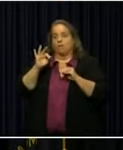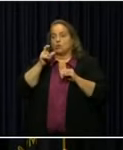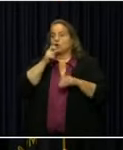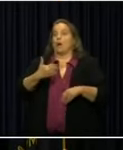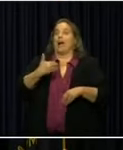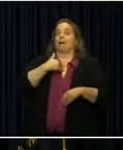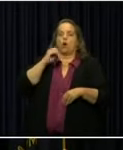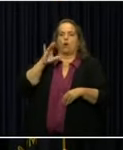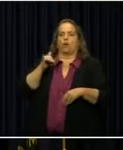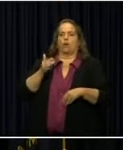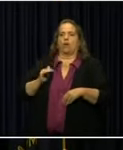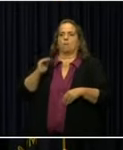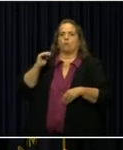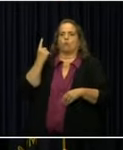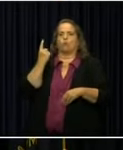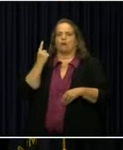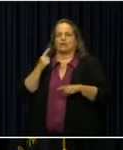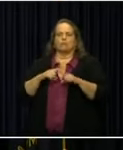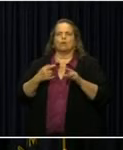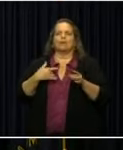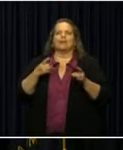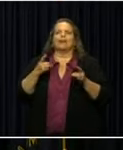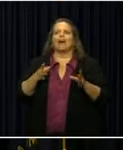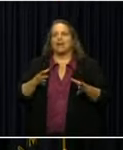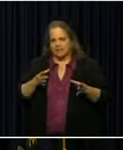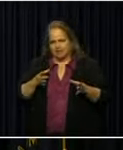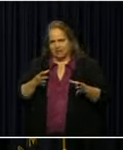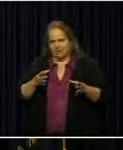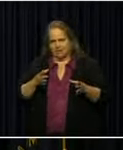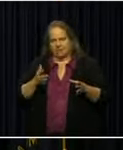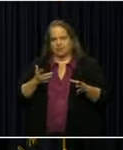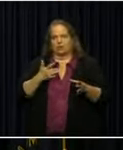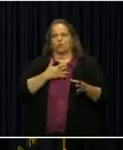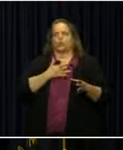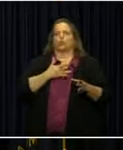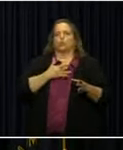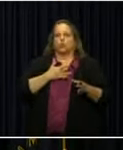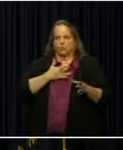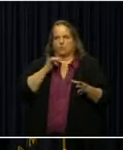COVID-19. ROTOR AND OLDHAM COUNTY WE HAVE THE SAME AS WE HAD YESTERDAY.